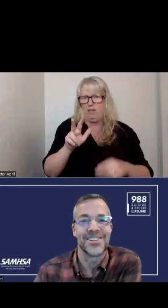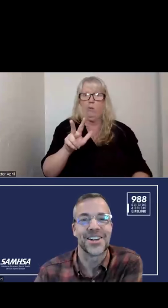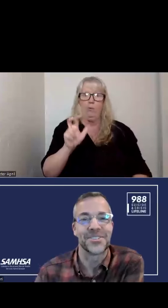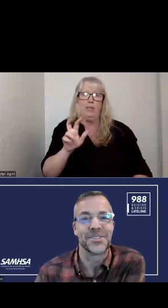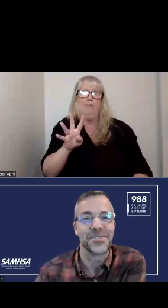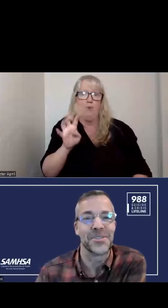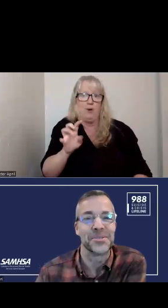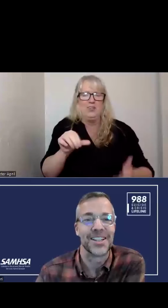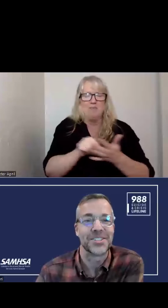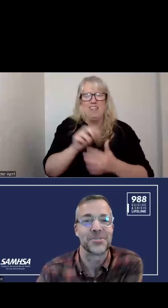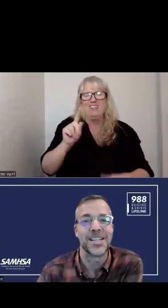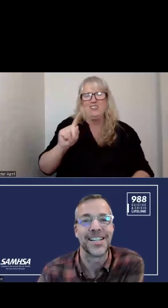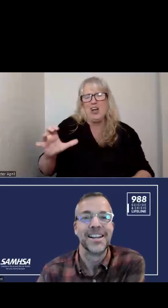IN THE CHAT FOR THOSE THAT WOULD LIKE TO READ IT.